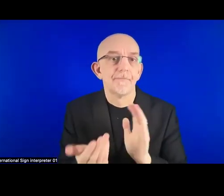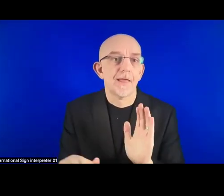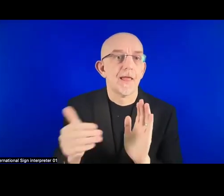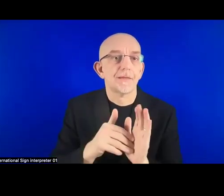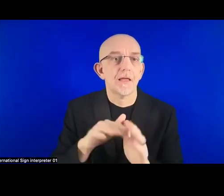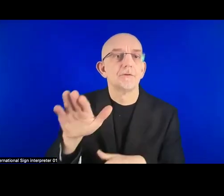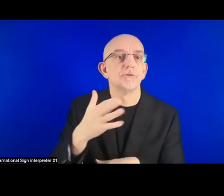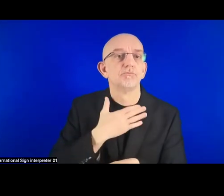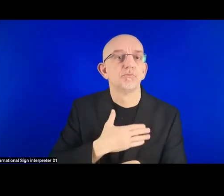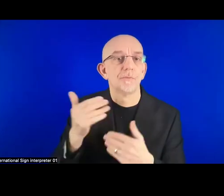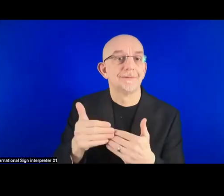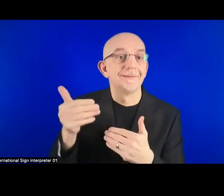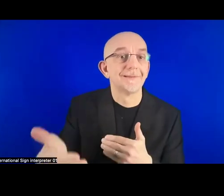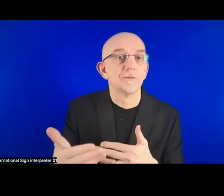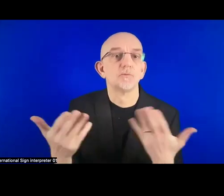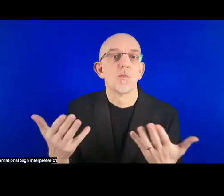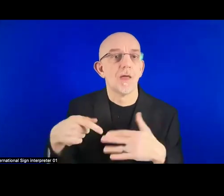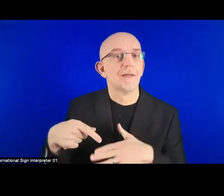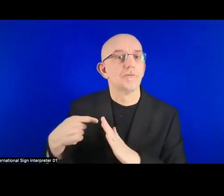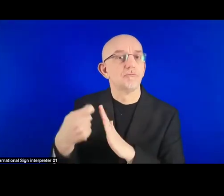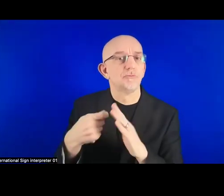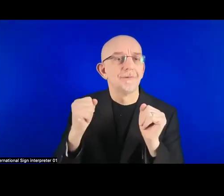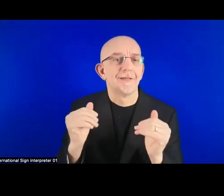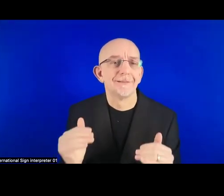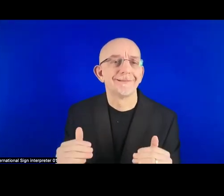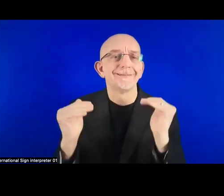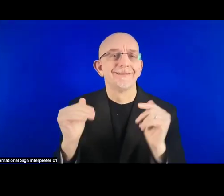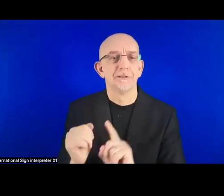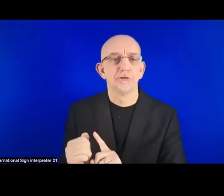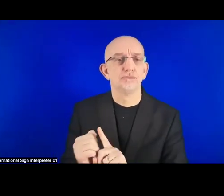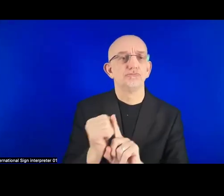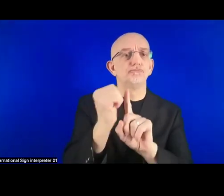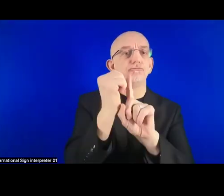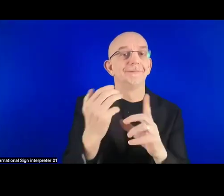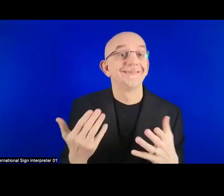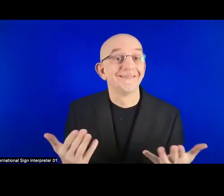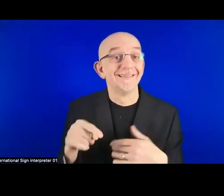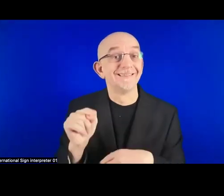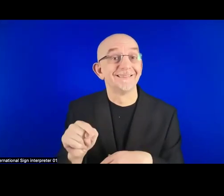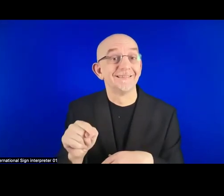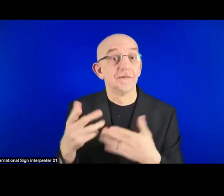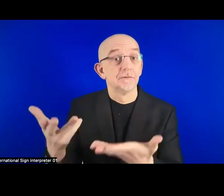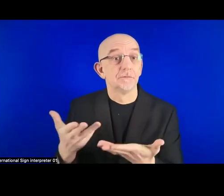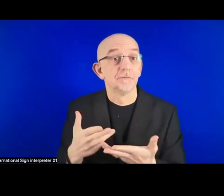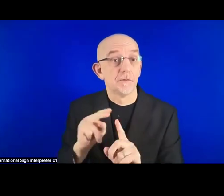announced, I decided to take the advantage and the opportunity as it focuses on my